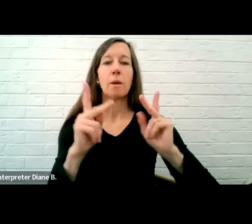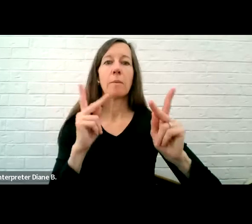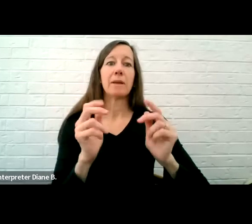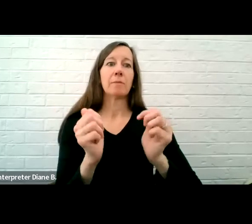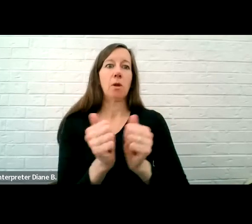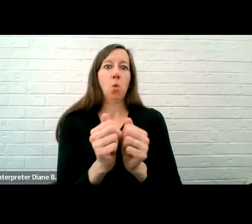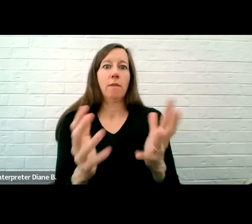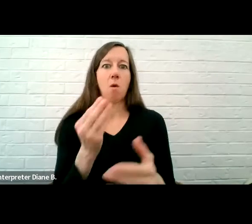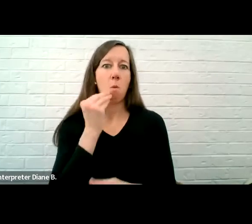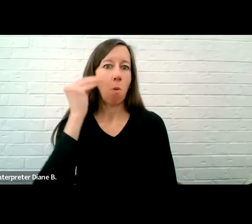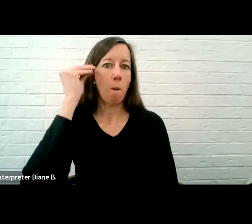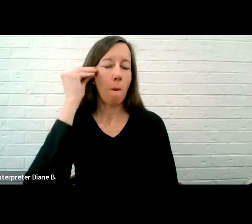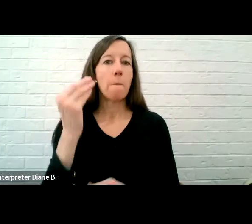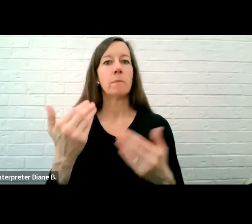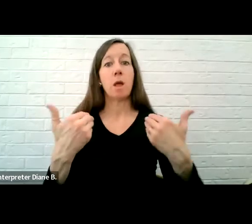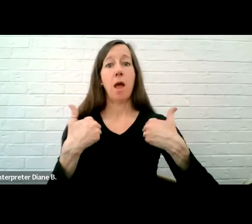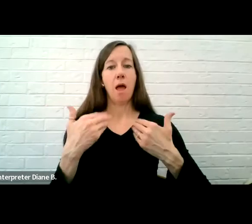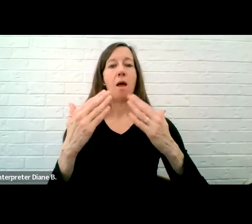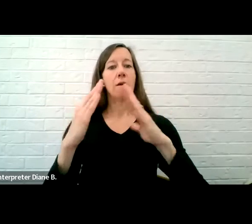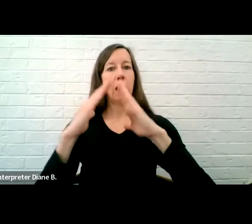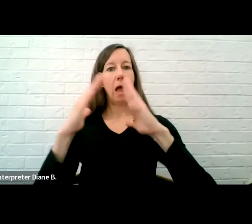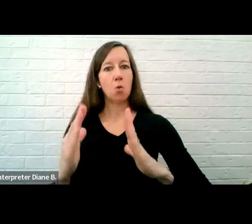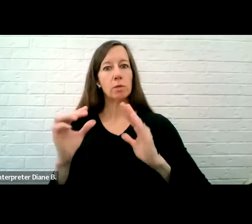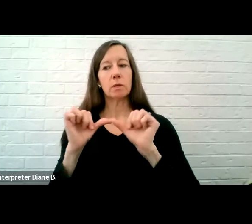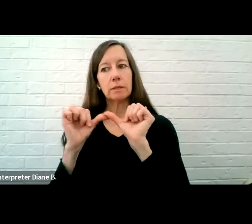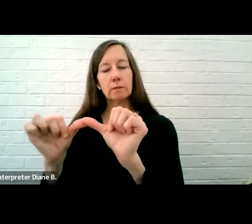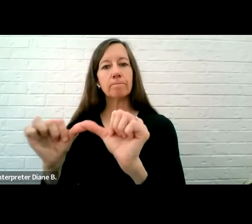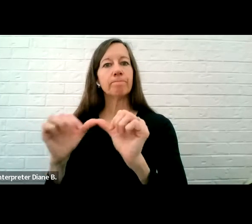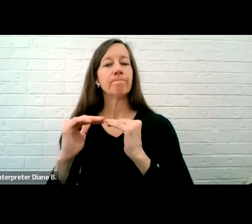achieve housing, stability, live with dignity and independence in